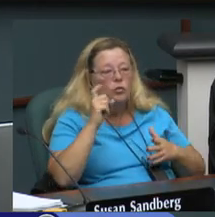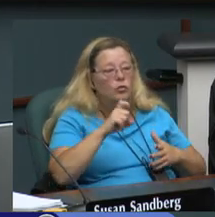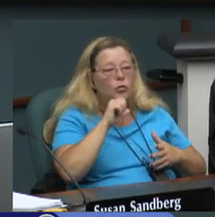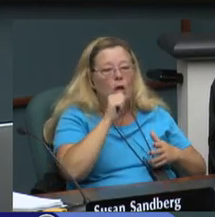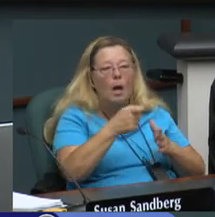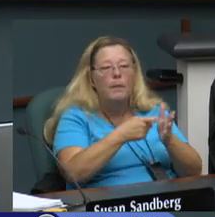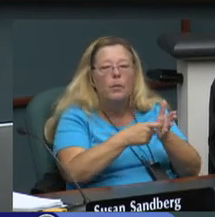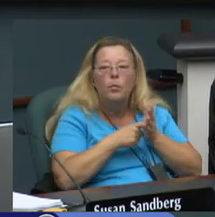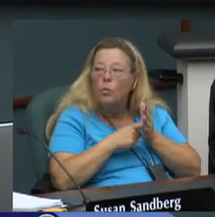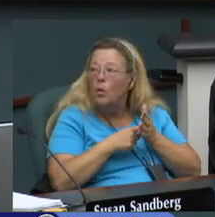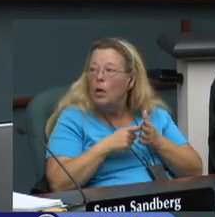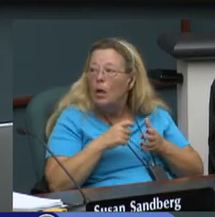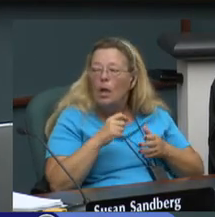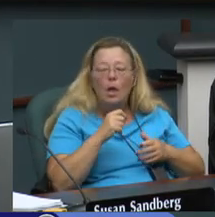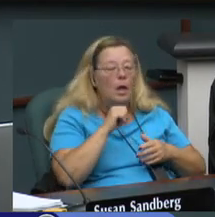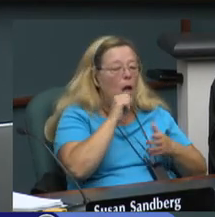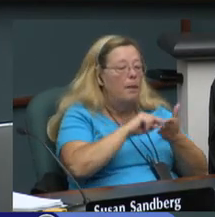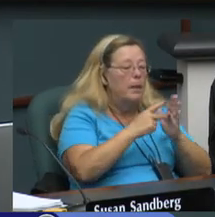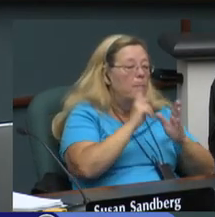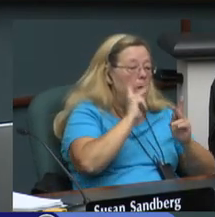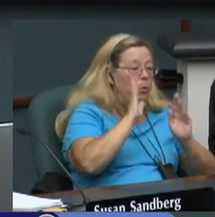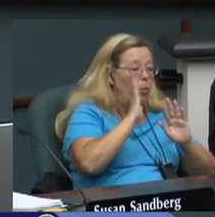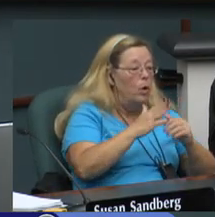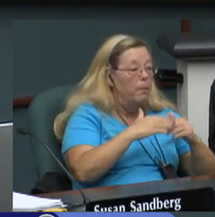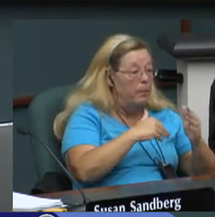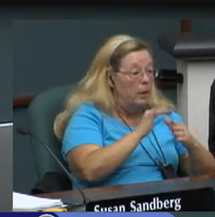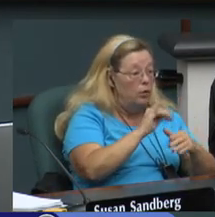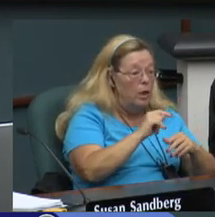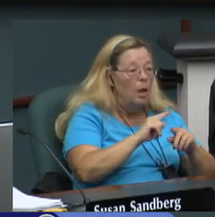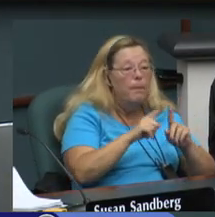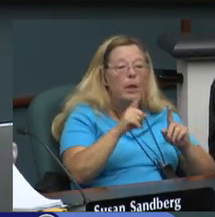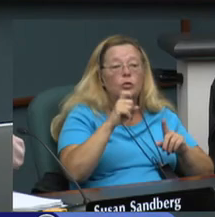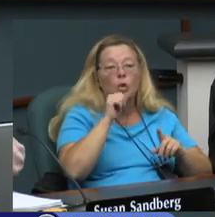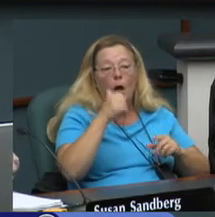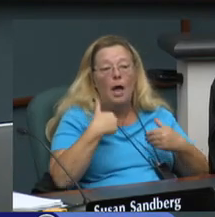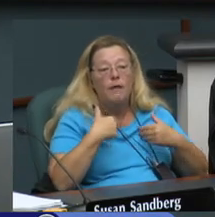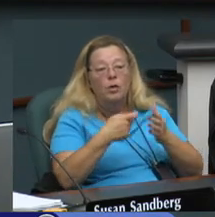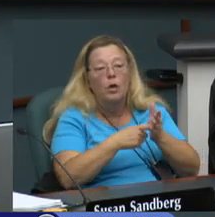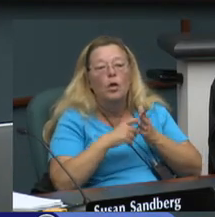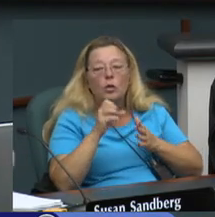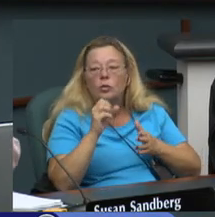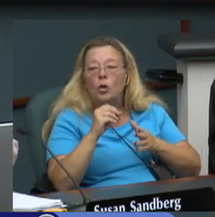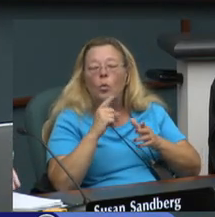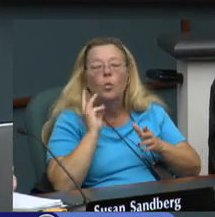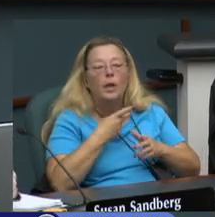doesn't mean that people won't build it but there shouldn't be a requirement for it so we need to go back now we're having a debate council burst air